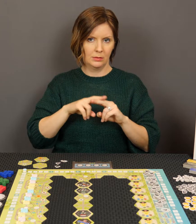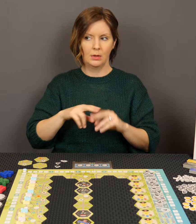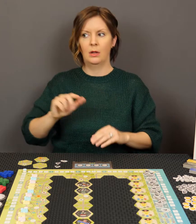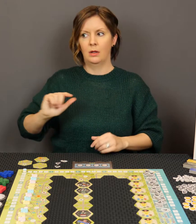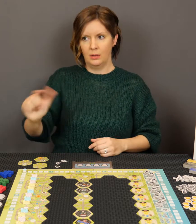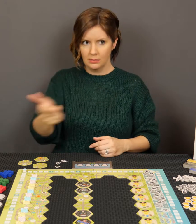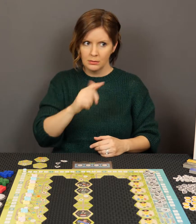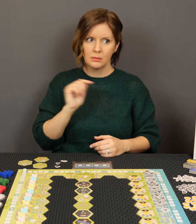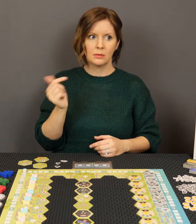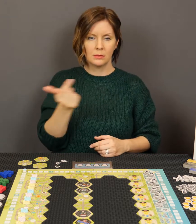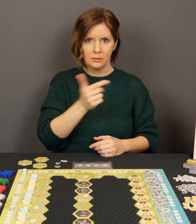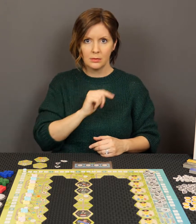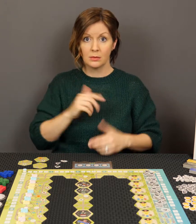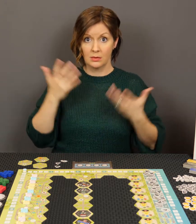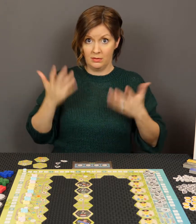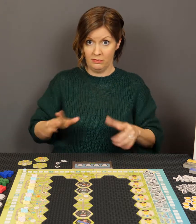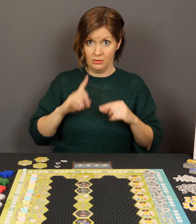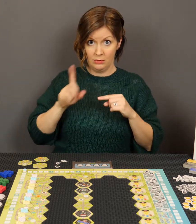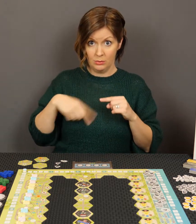Everybody puts down 1 train.